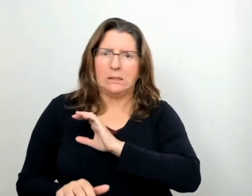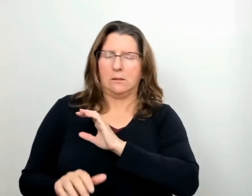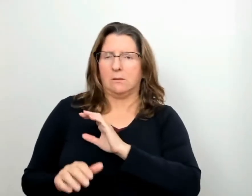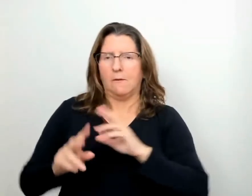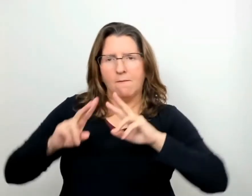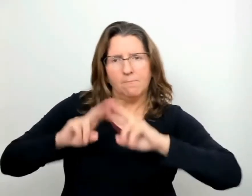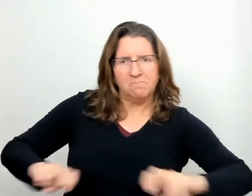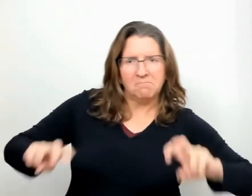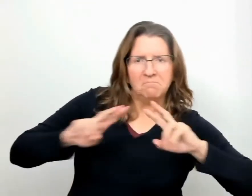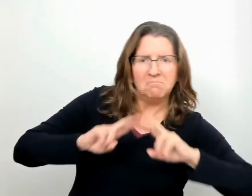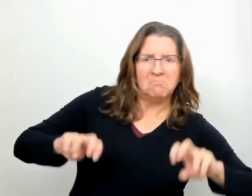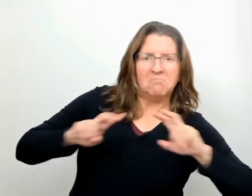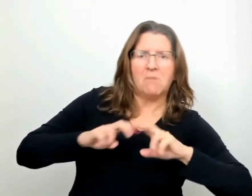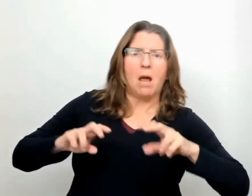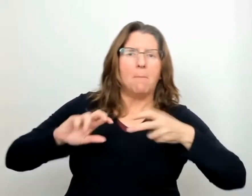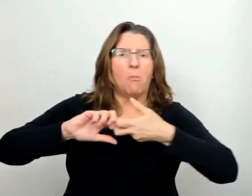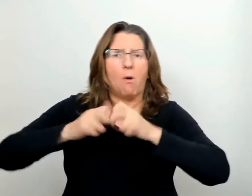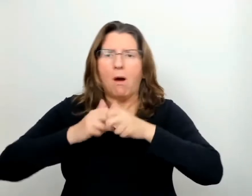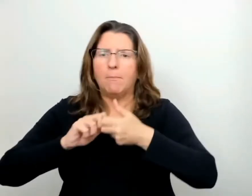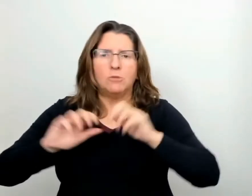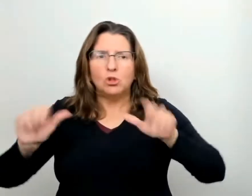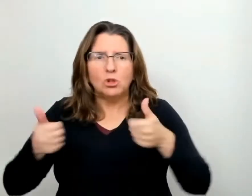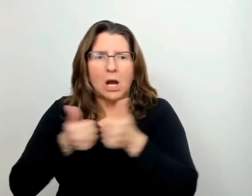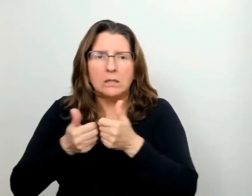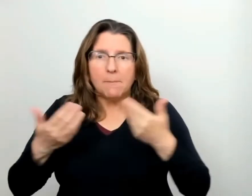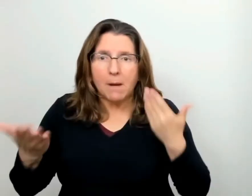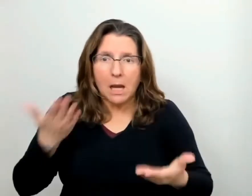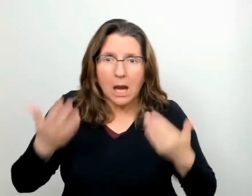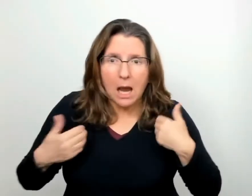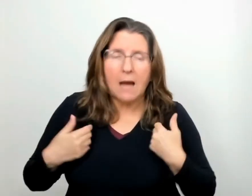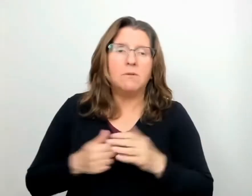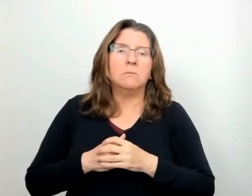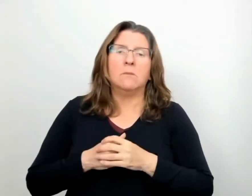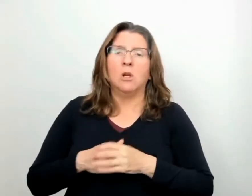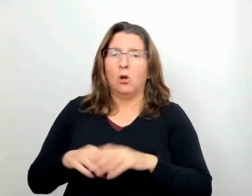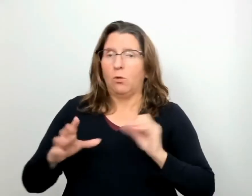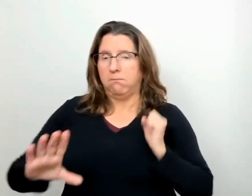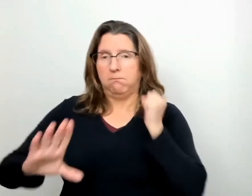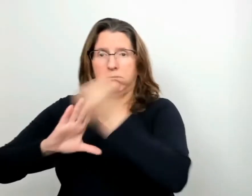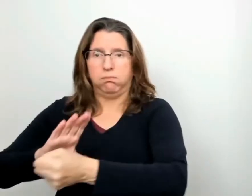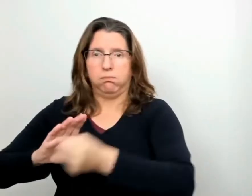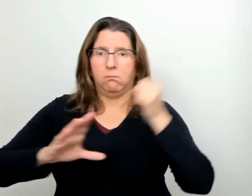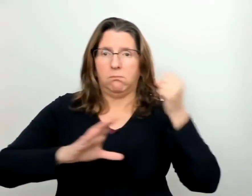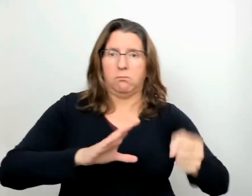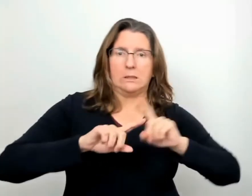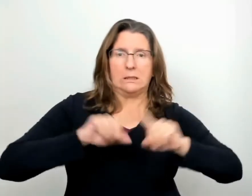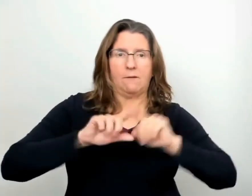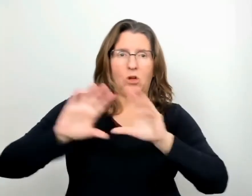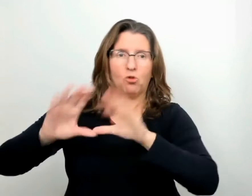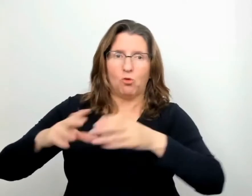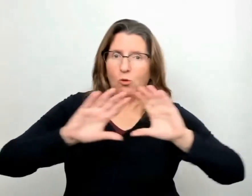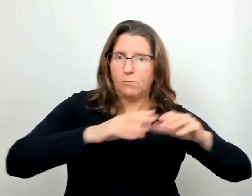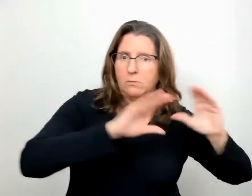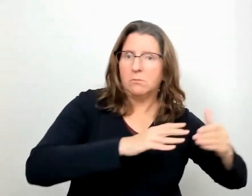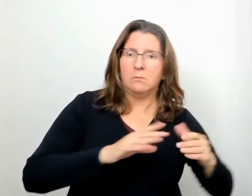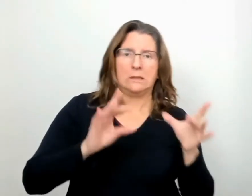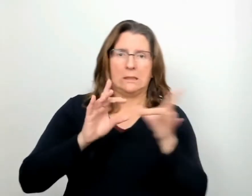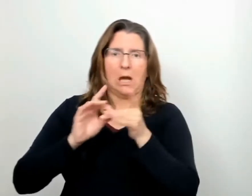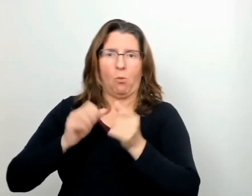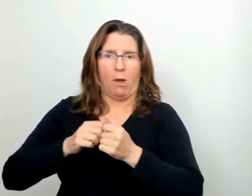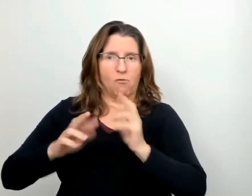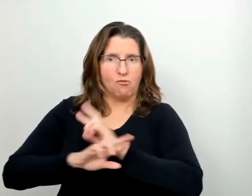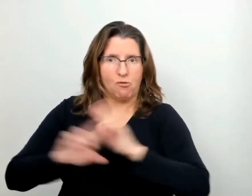Instruction is flexible and dynamic and may be carried out in groupings based on their